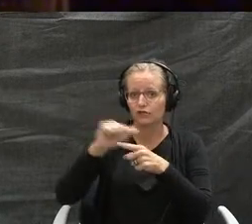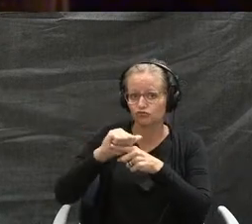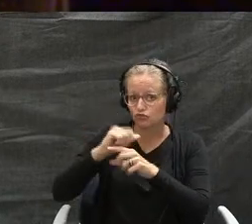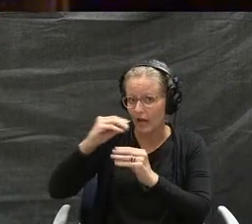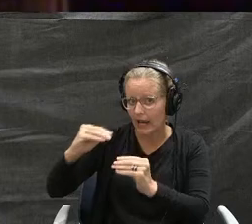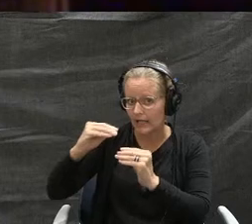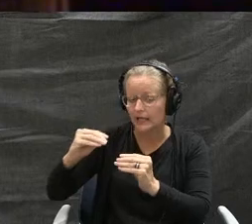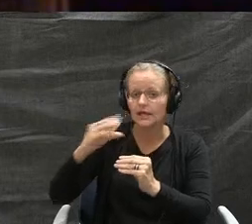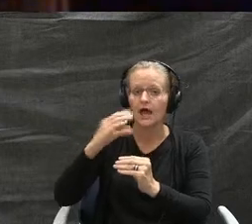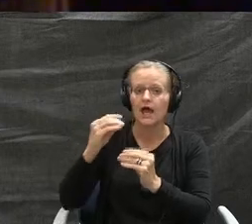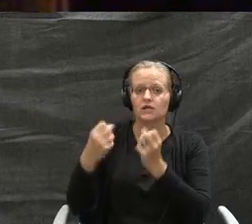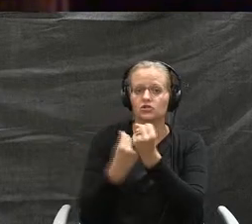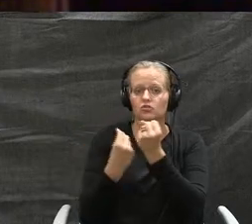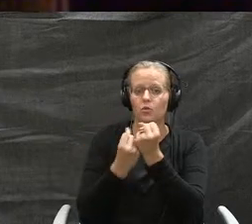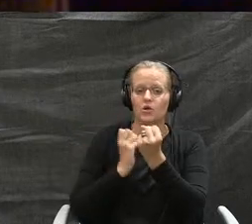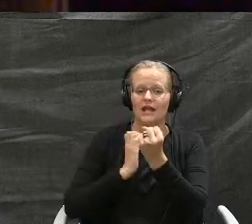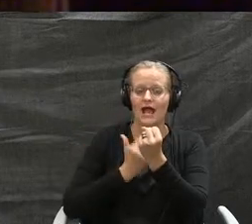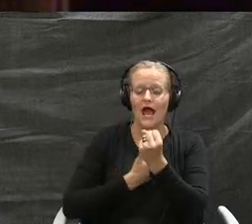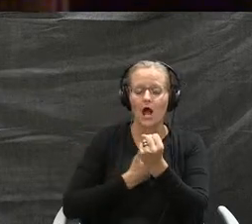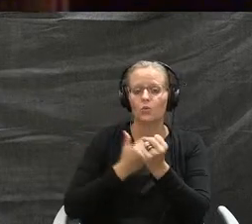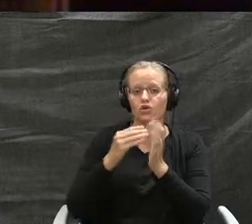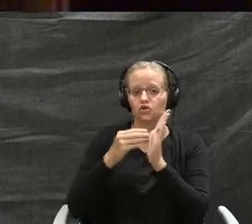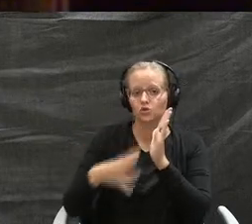students and families in this